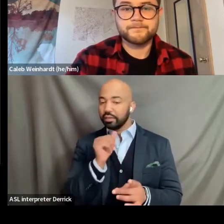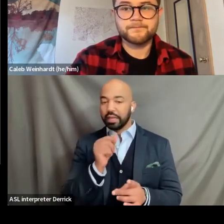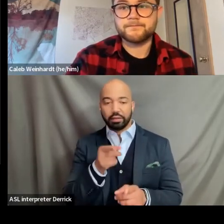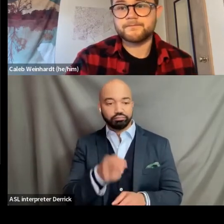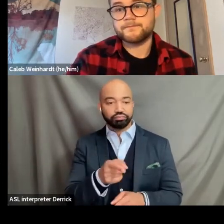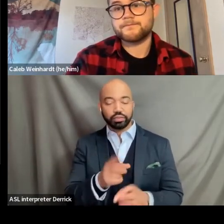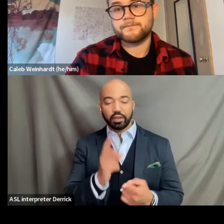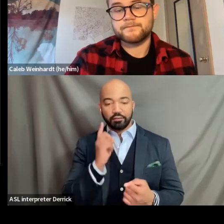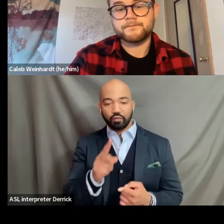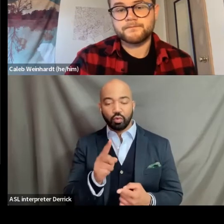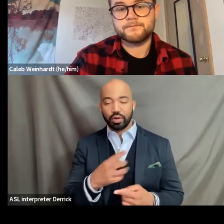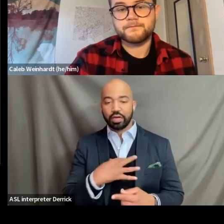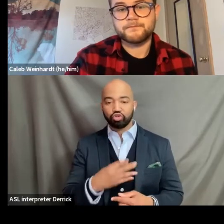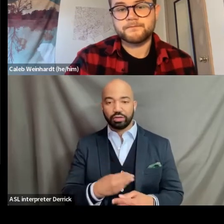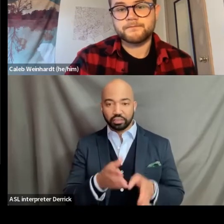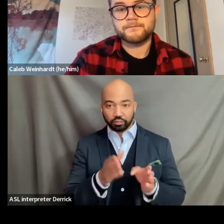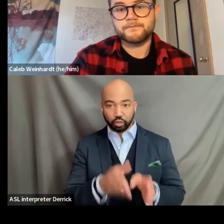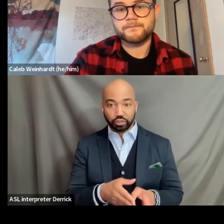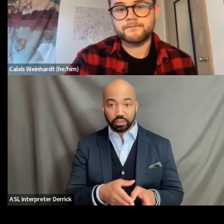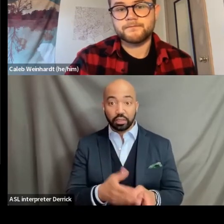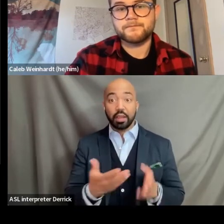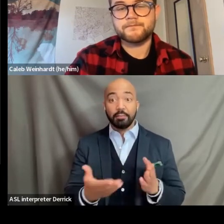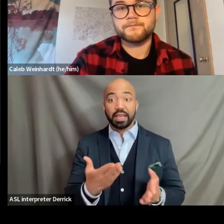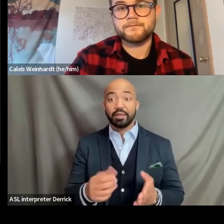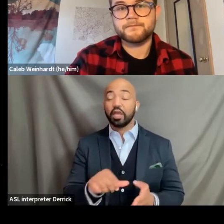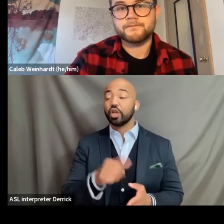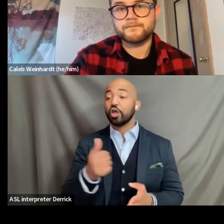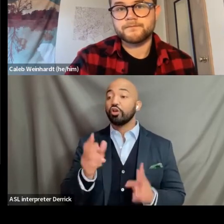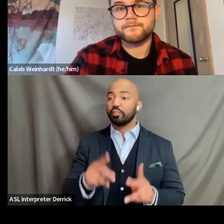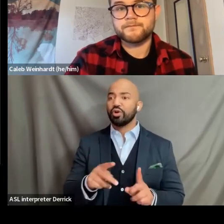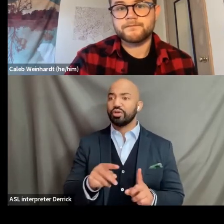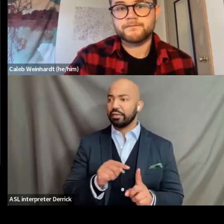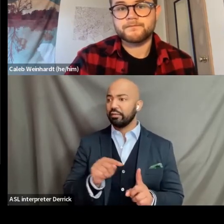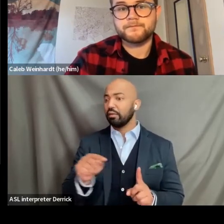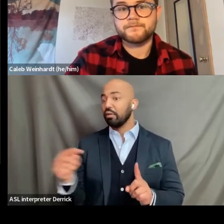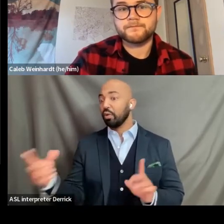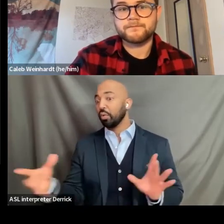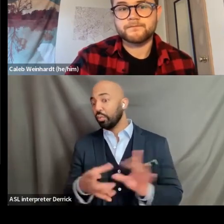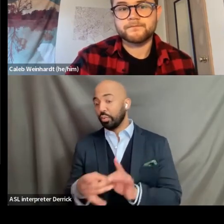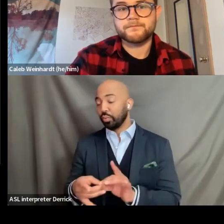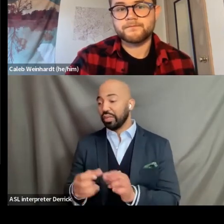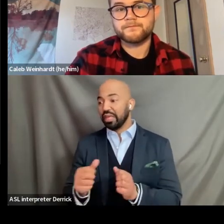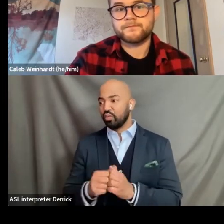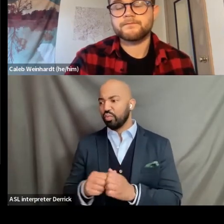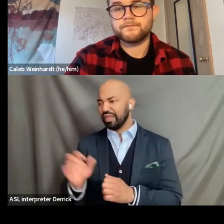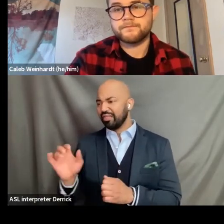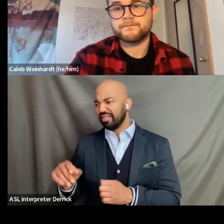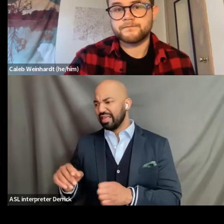It might be towards somebody around that trans person who's getting less quality care